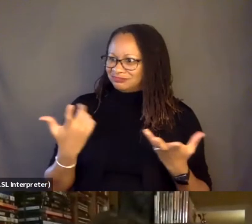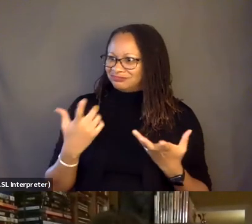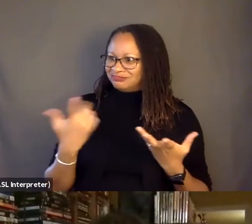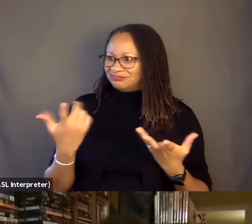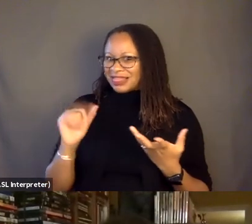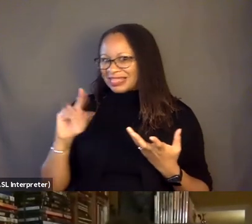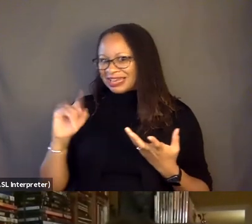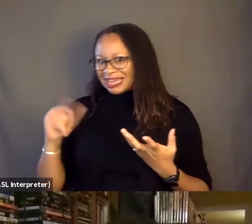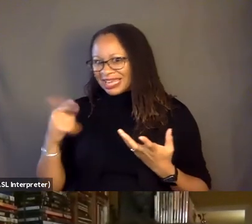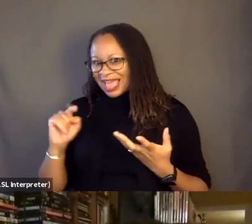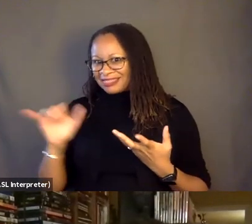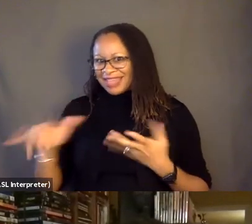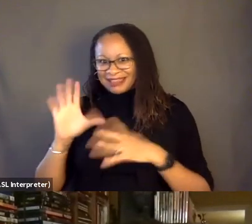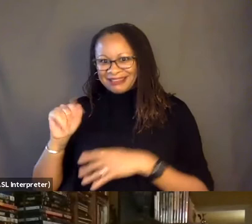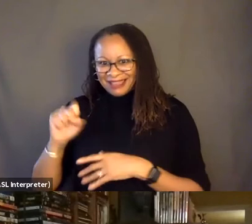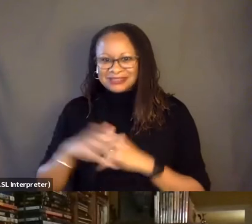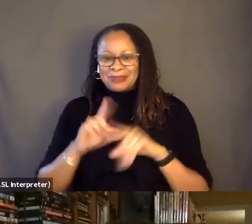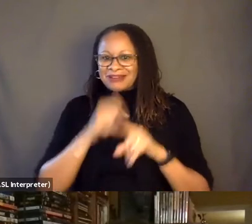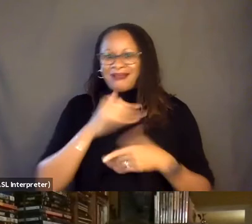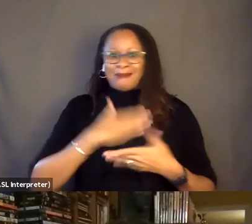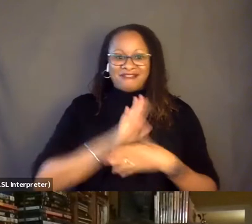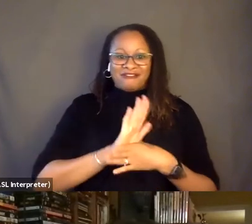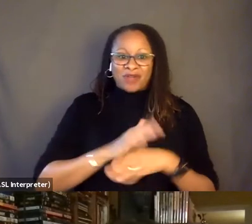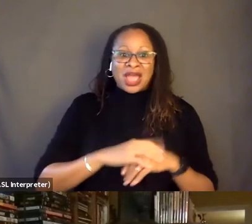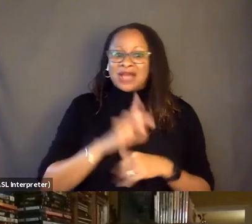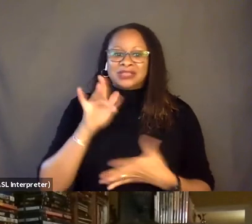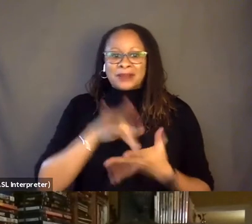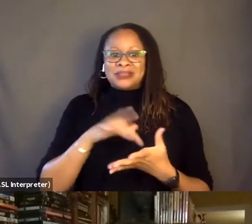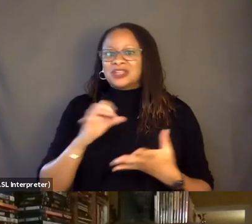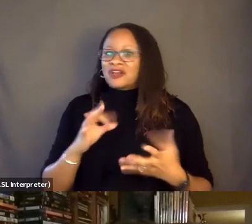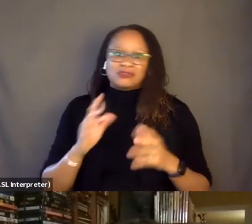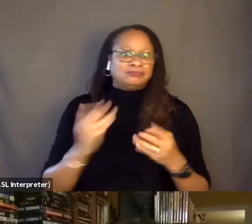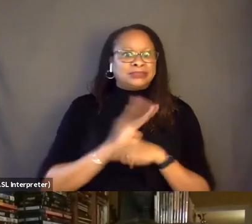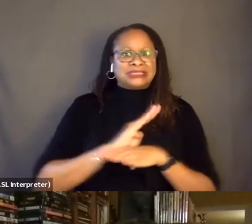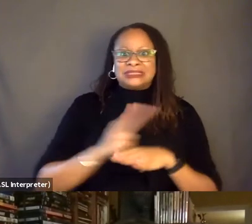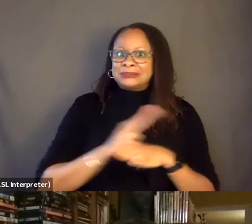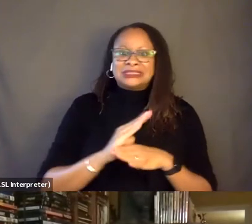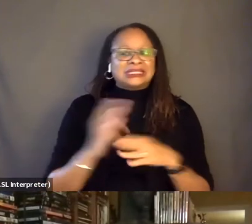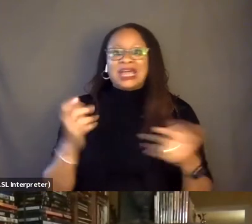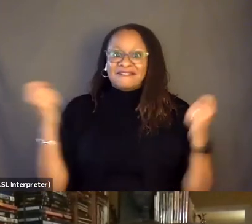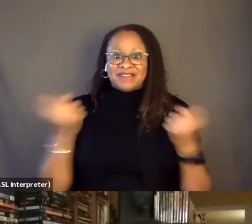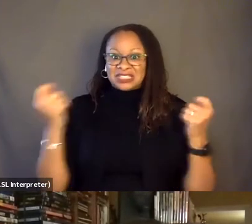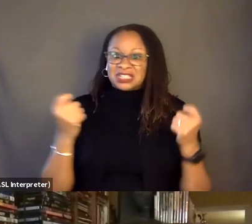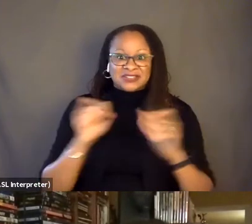"I want to talk about the case was not my fault." And I was in the middle of this really hectic film festival circuit and tour.